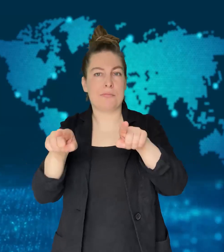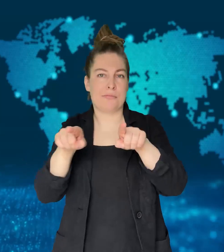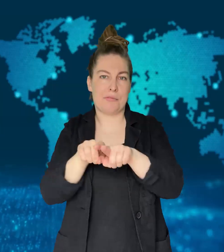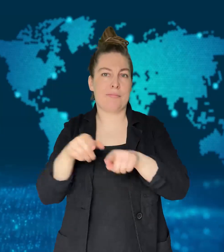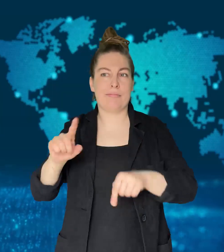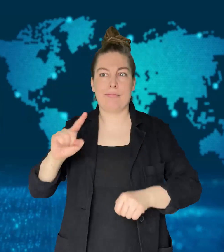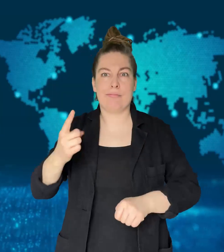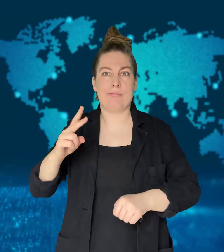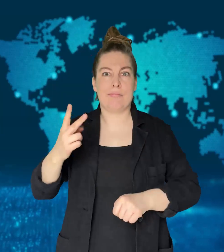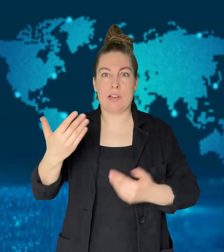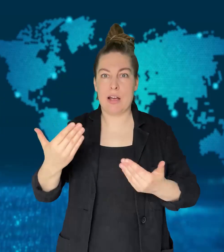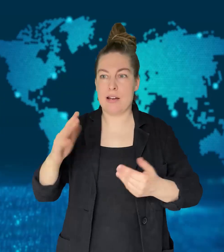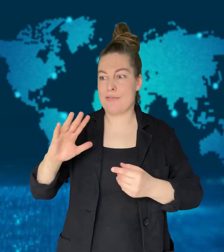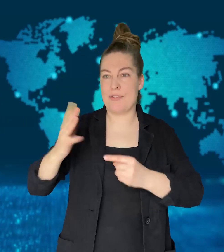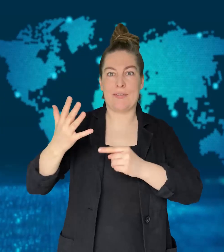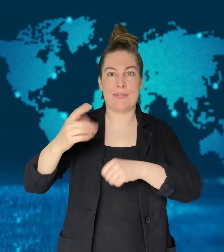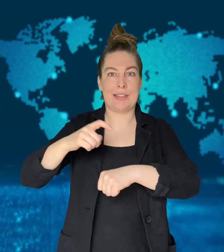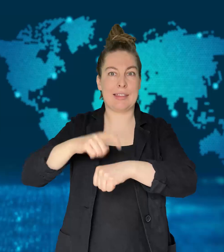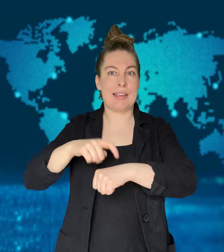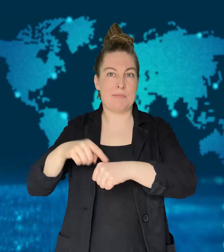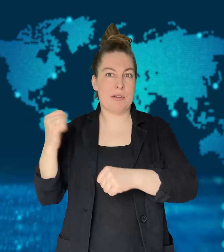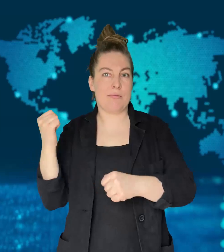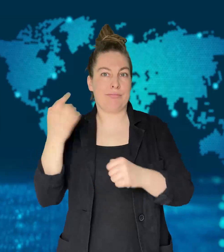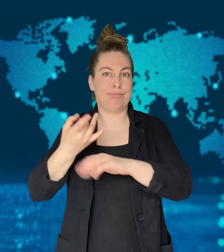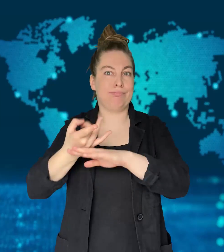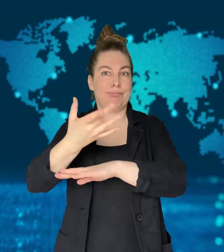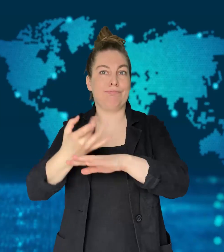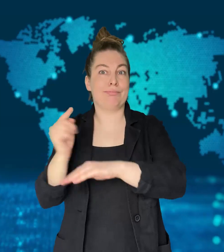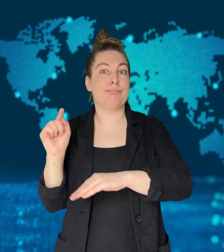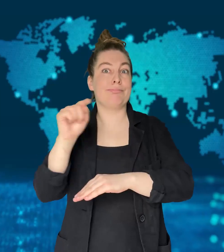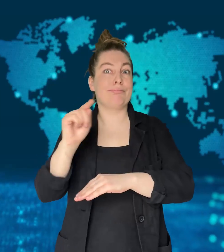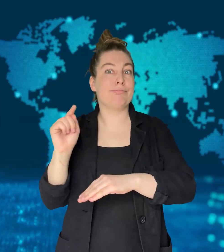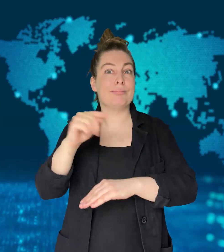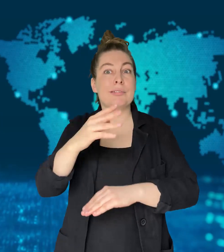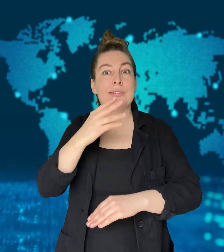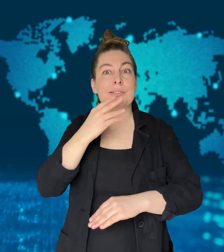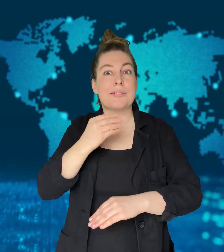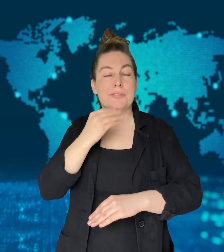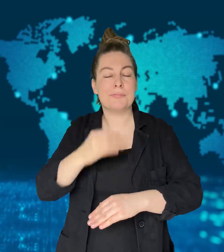since Israel began its renewed offensive.